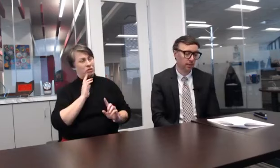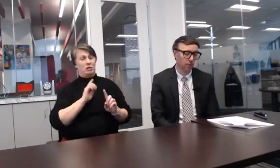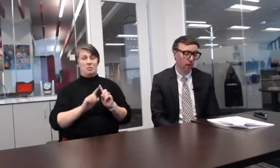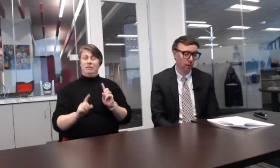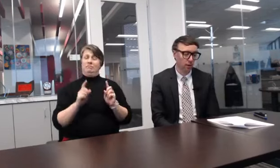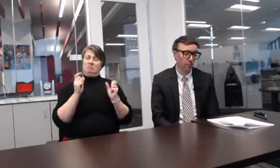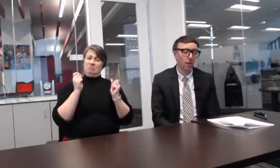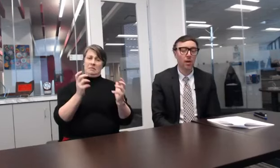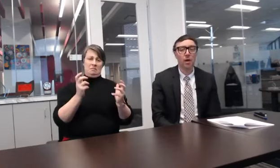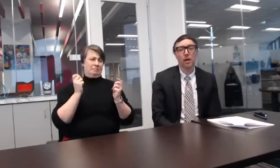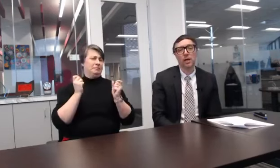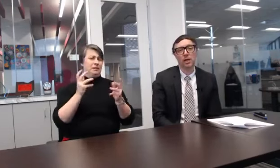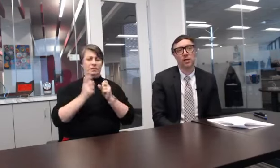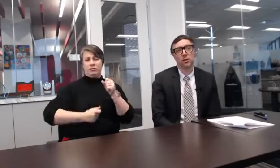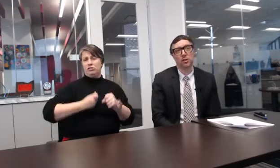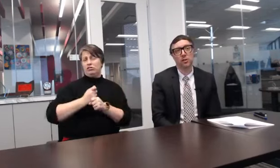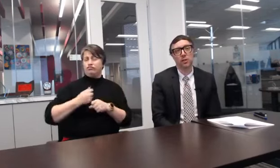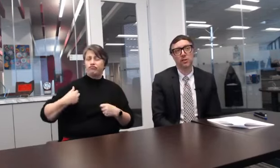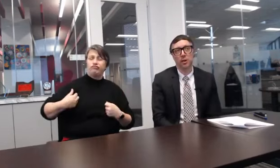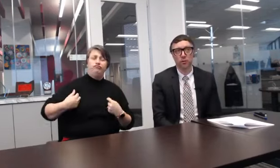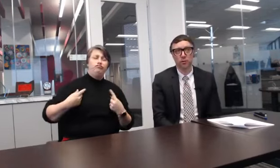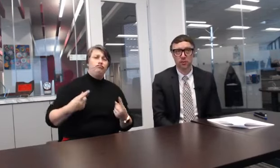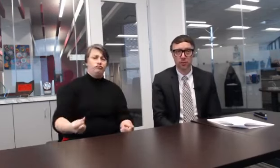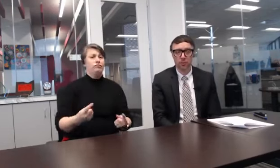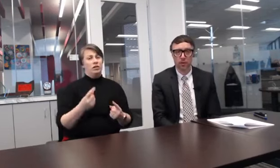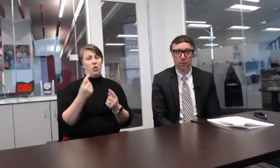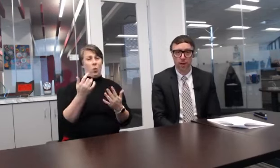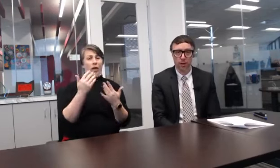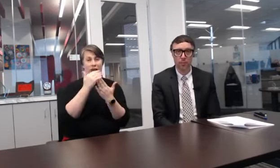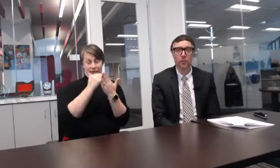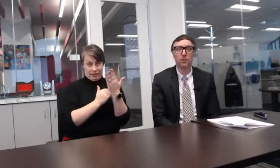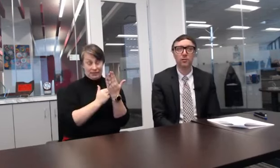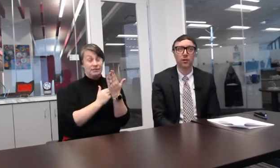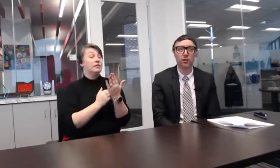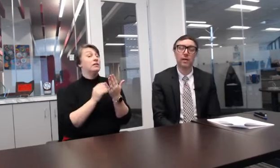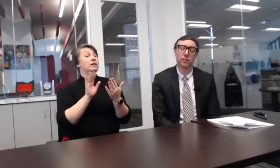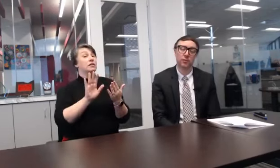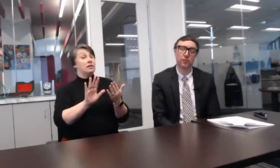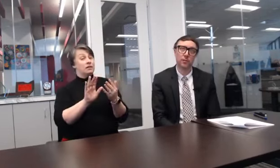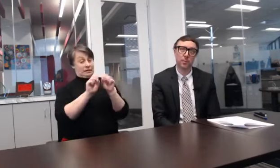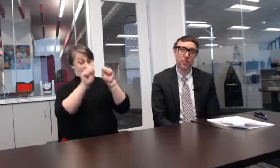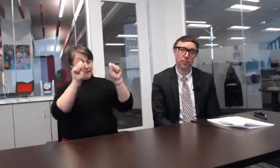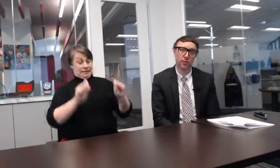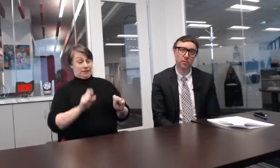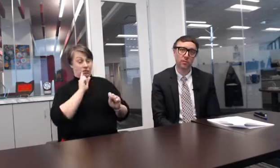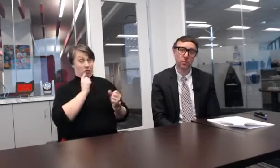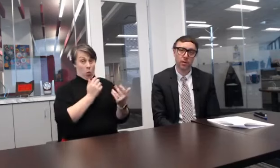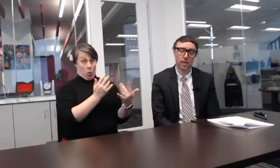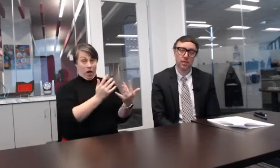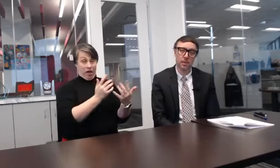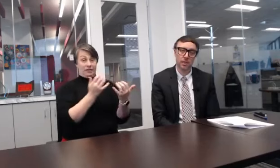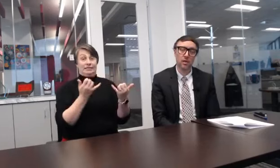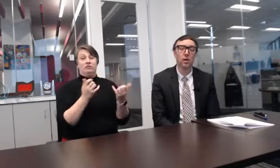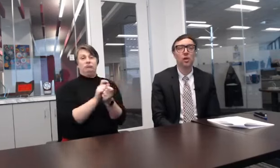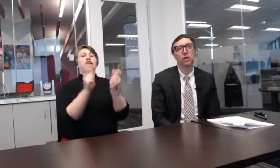in Ohio and there is a new system in Ohio. So as of September 1st, 2018.